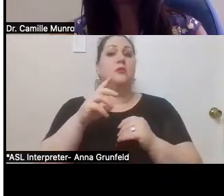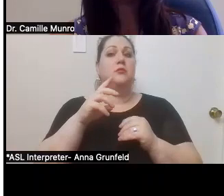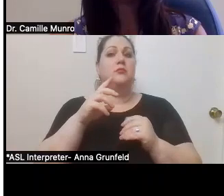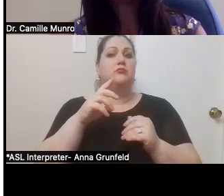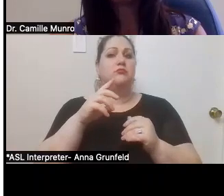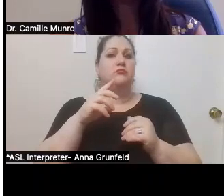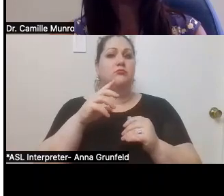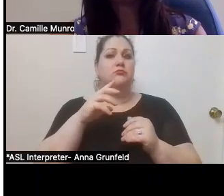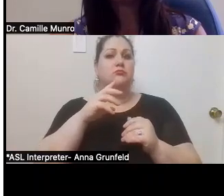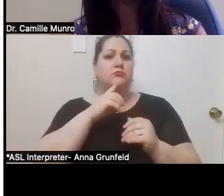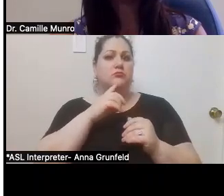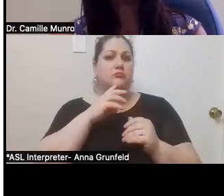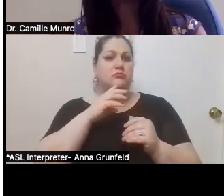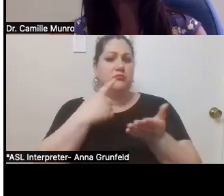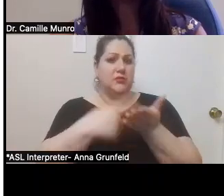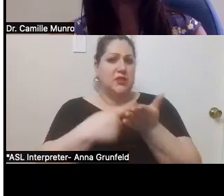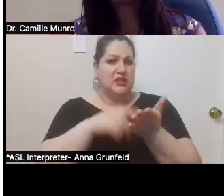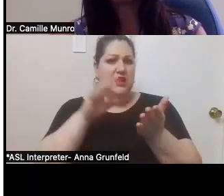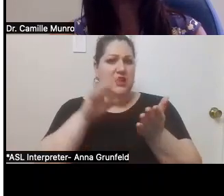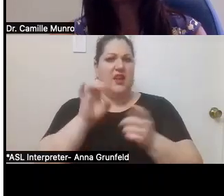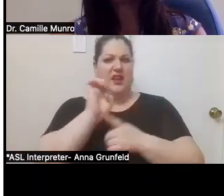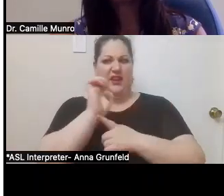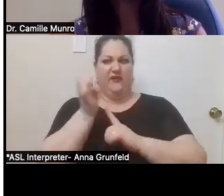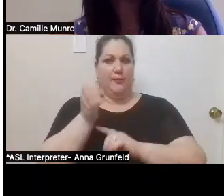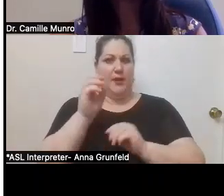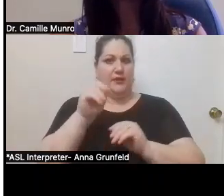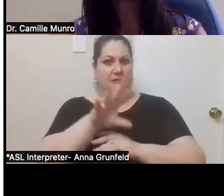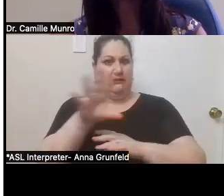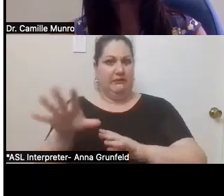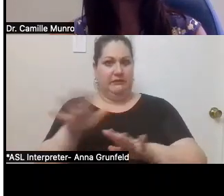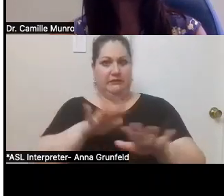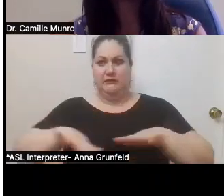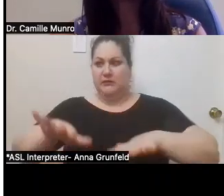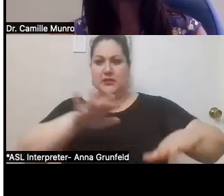and we found that no other hospital in Canada had a position statement or